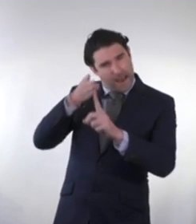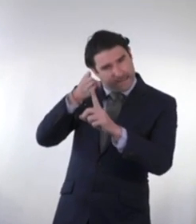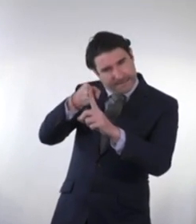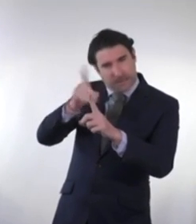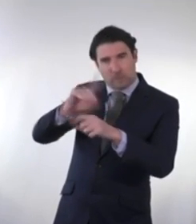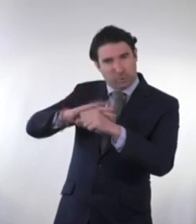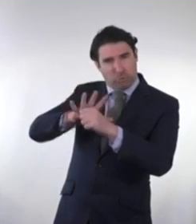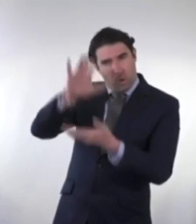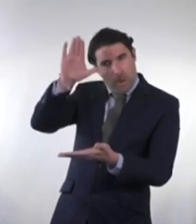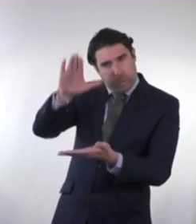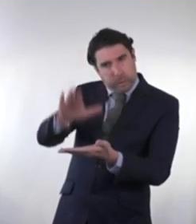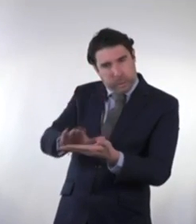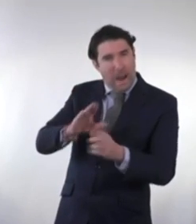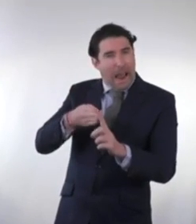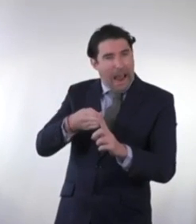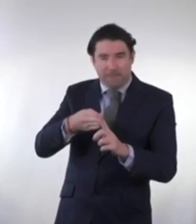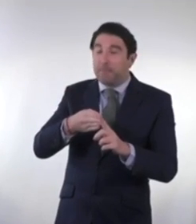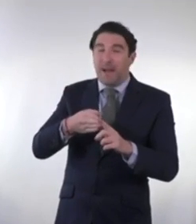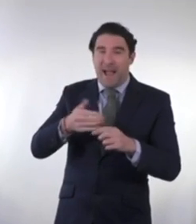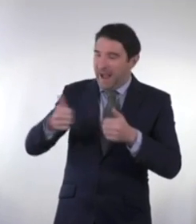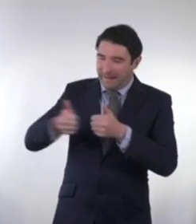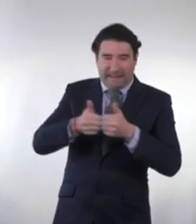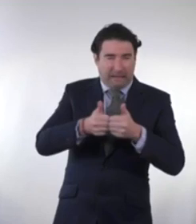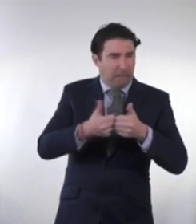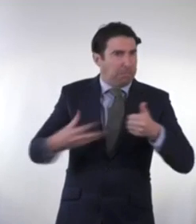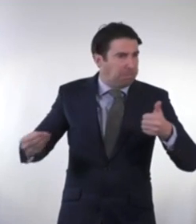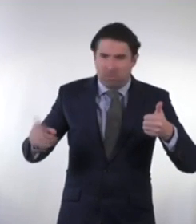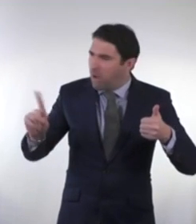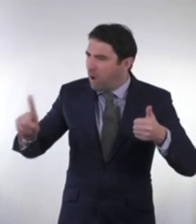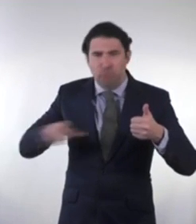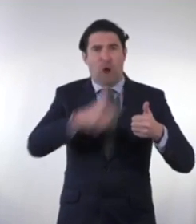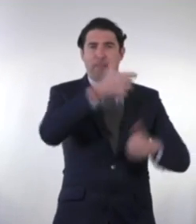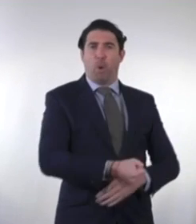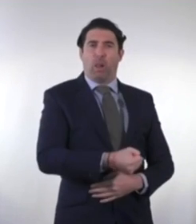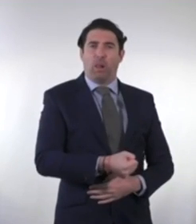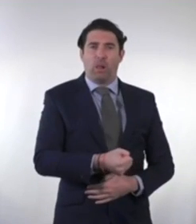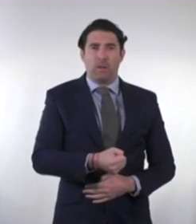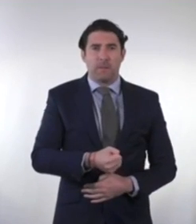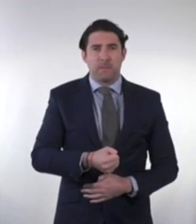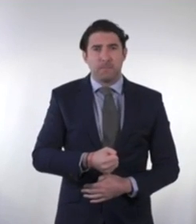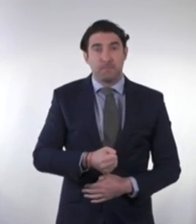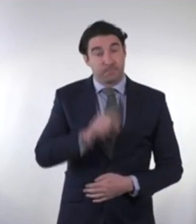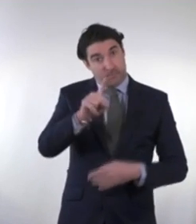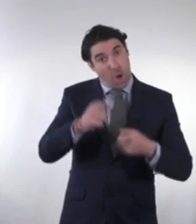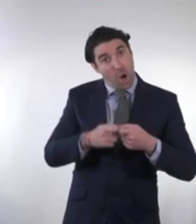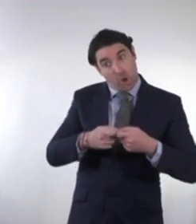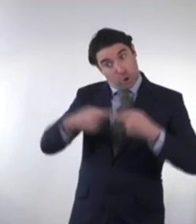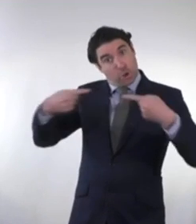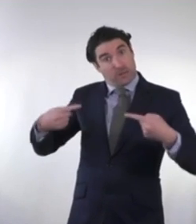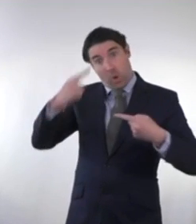Why do the Prime Minister and the Chancellor think that that is a price worth paying? The Prime Minister That is completely to misrepresent